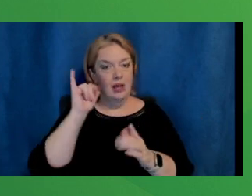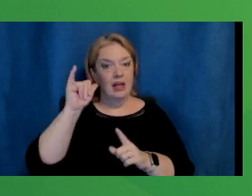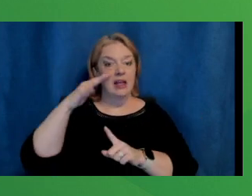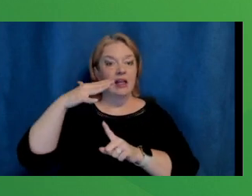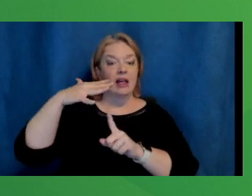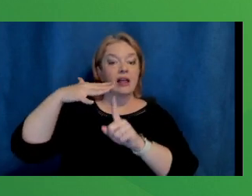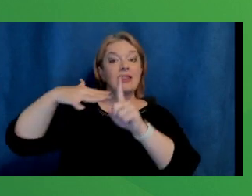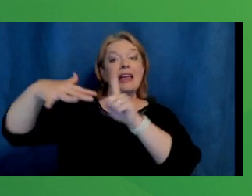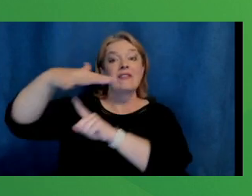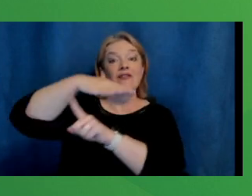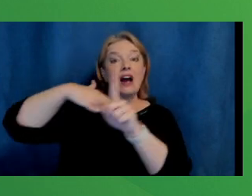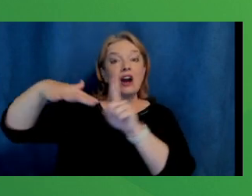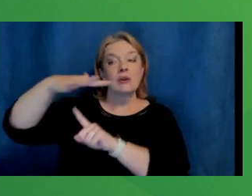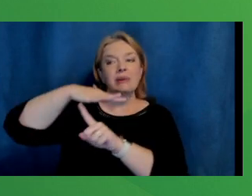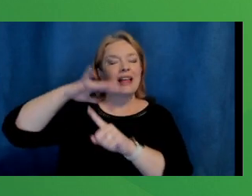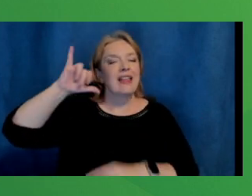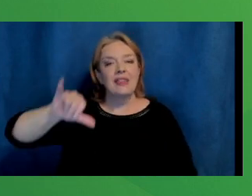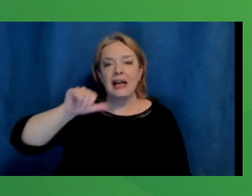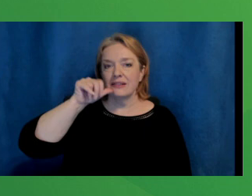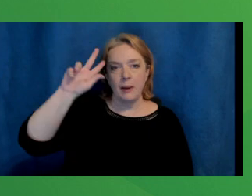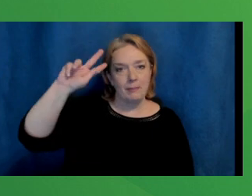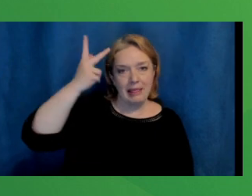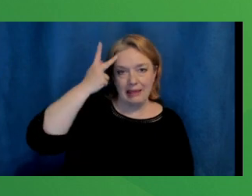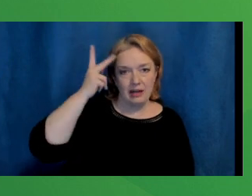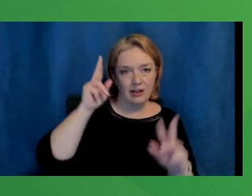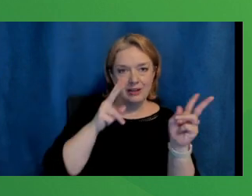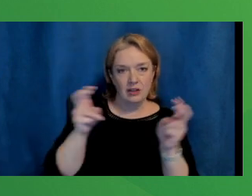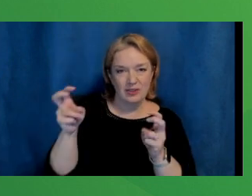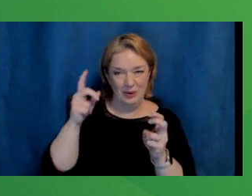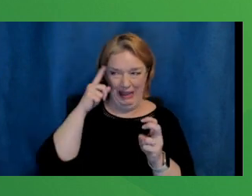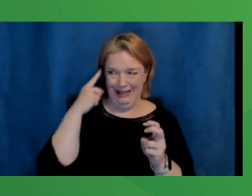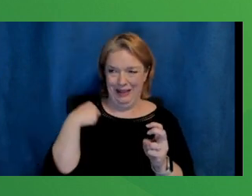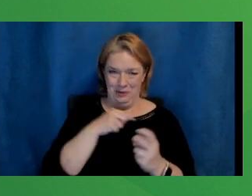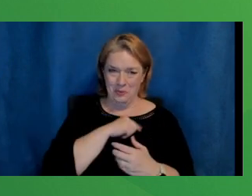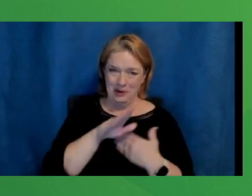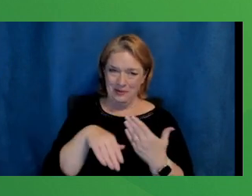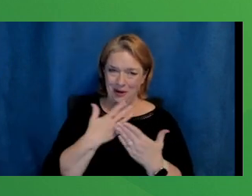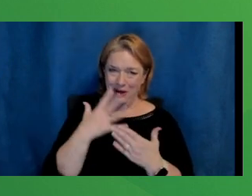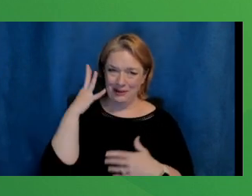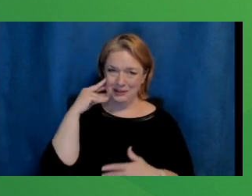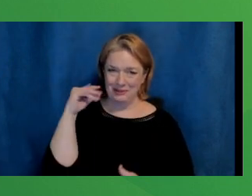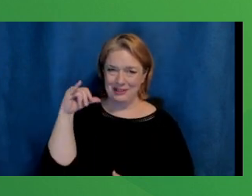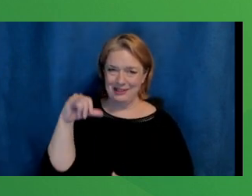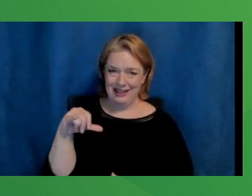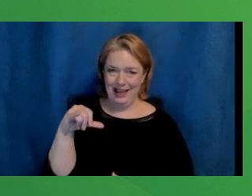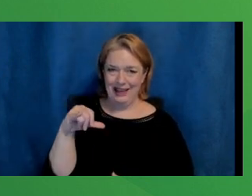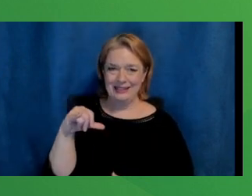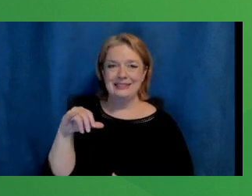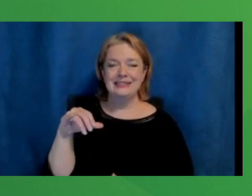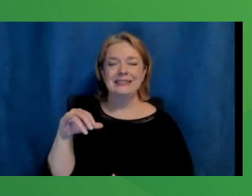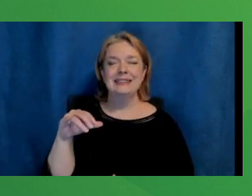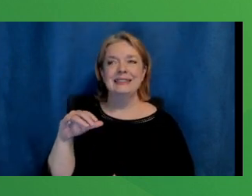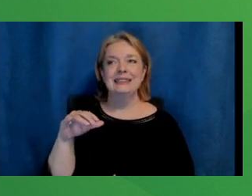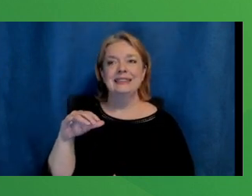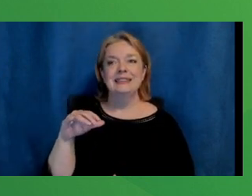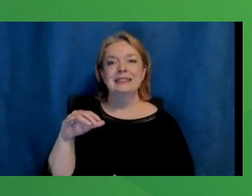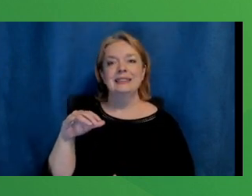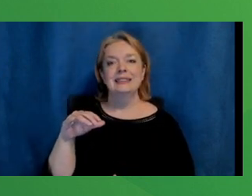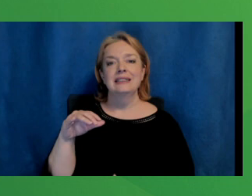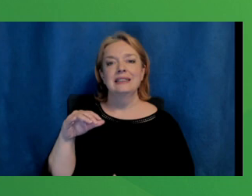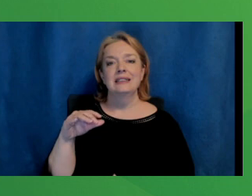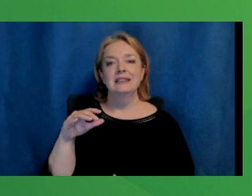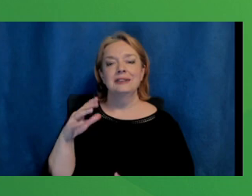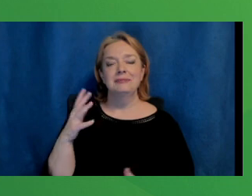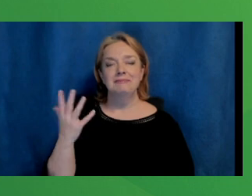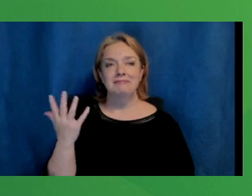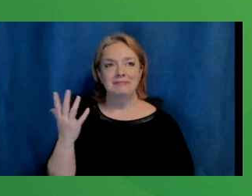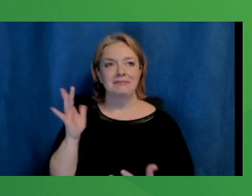And I think that that's something that we've all faced. It goes to this question of what is